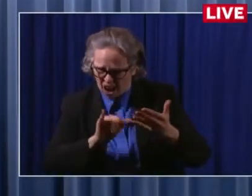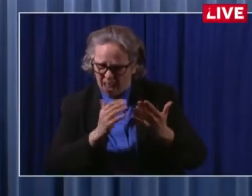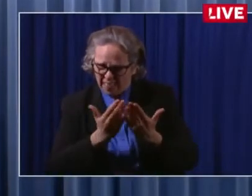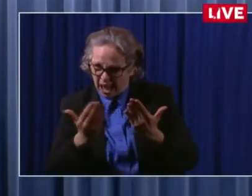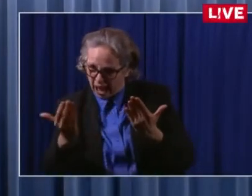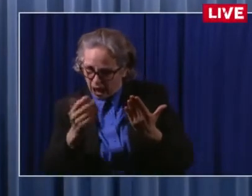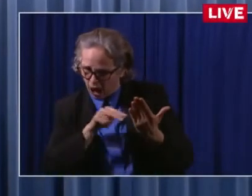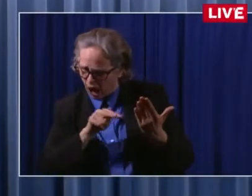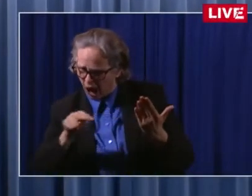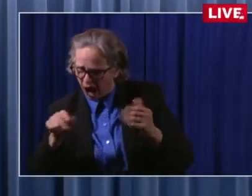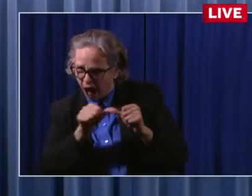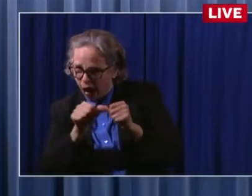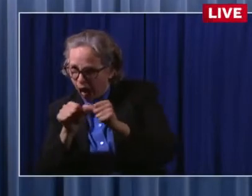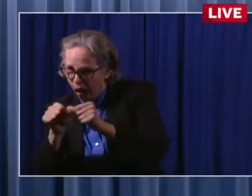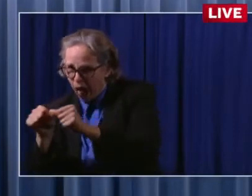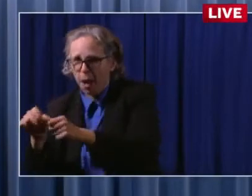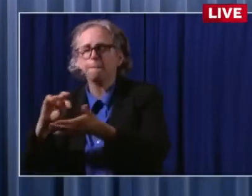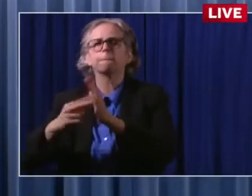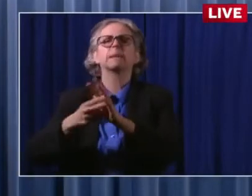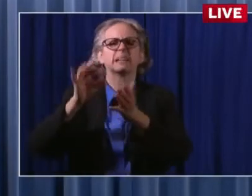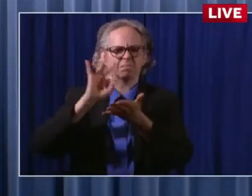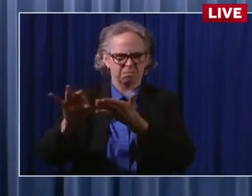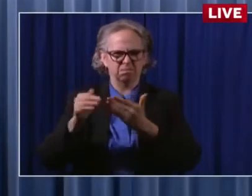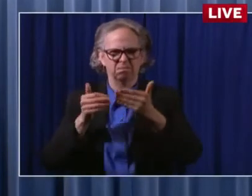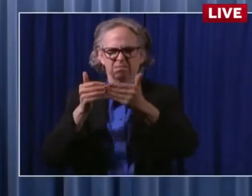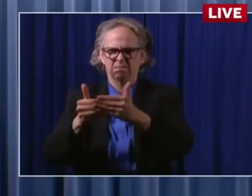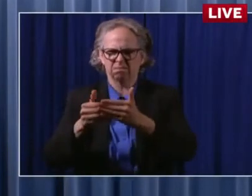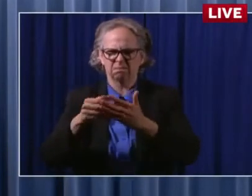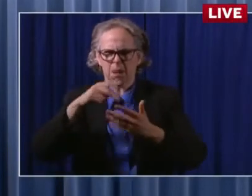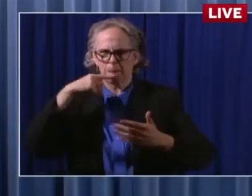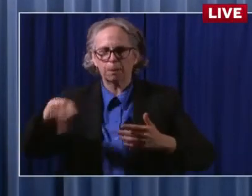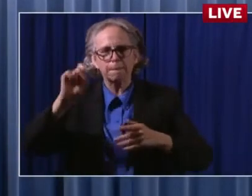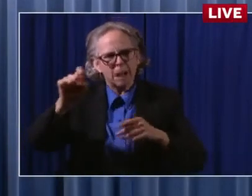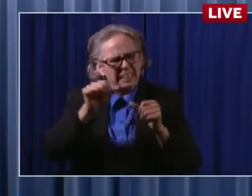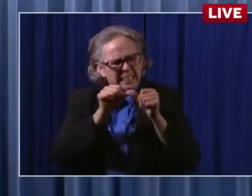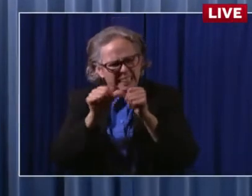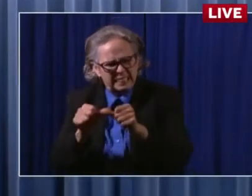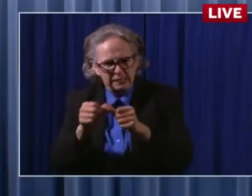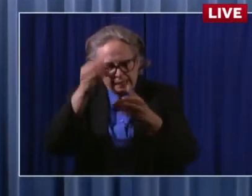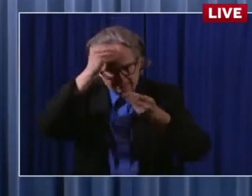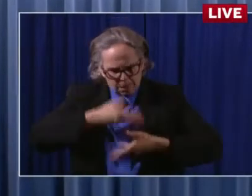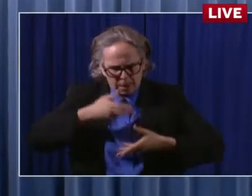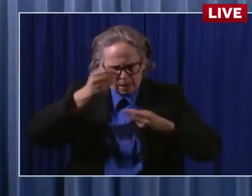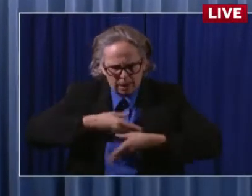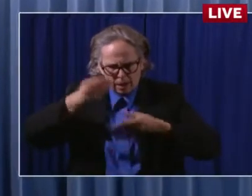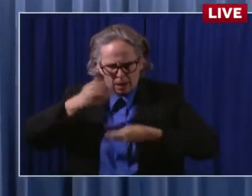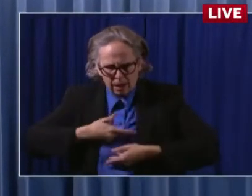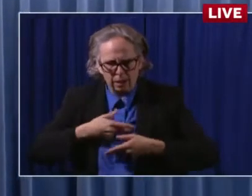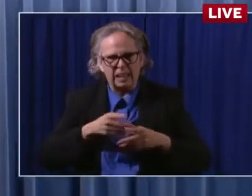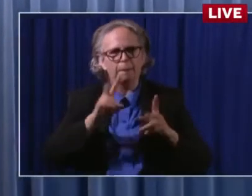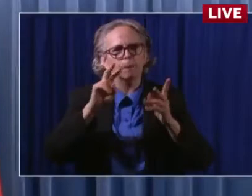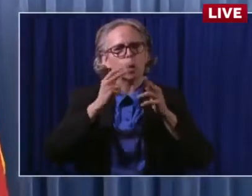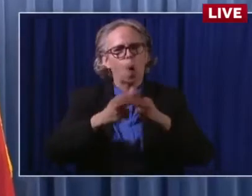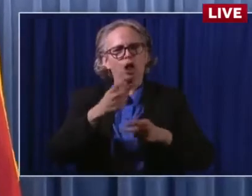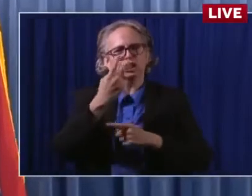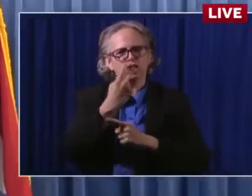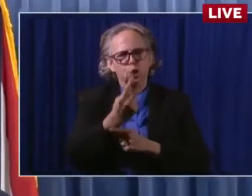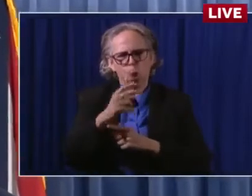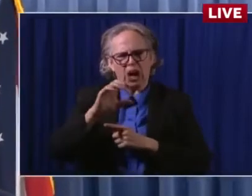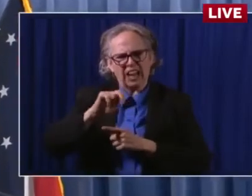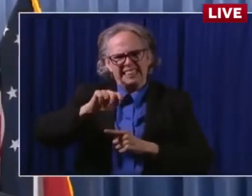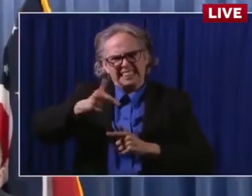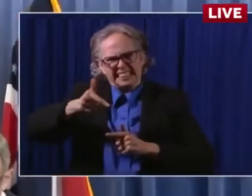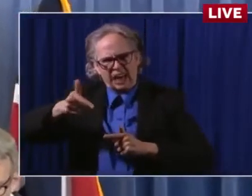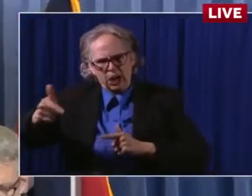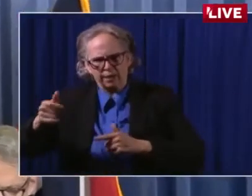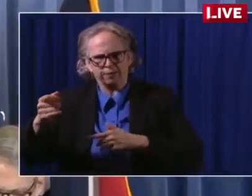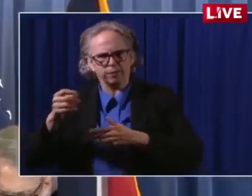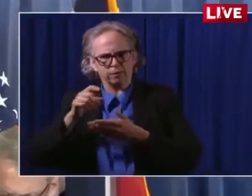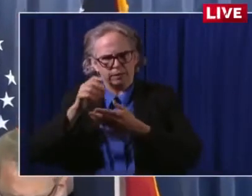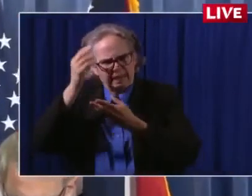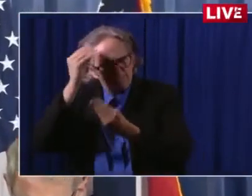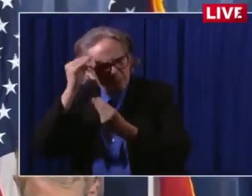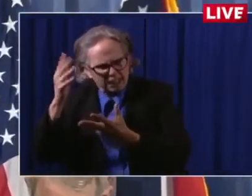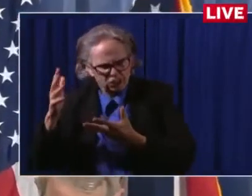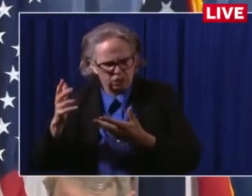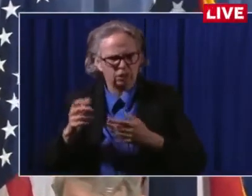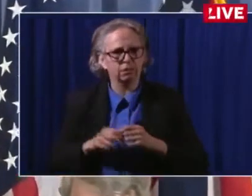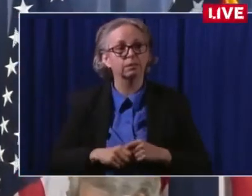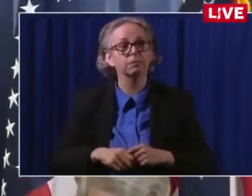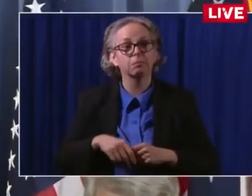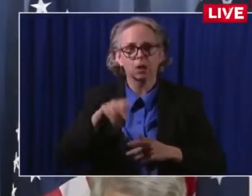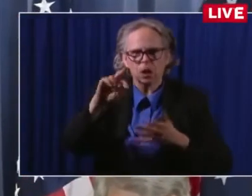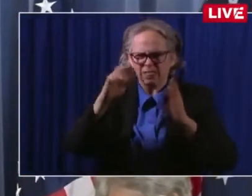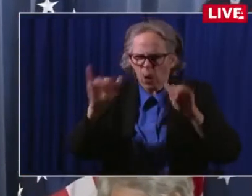ONCE A COUNTY IS A LEVEL FOUR, CANNOT IMPROVE ITS RISK LEVEL UNTIL IT IS NOT TRIGGERING SIX OR MORE INDICATORS FOR TWO CONSECUTIVE REPORTING PERIODS.